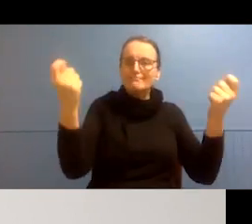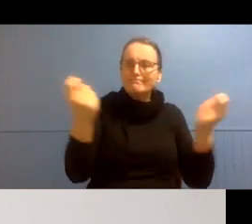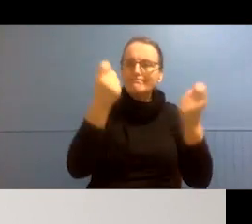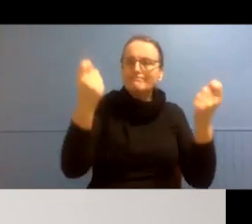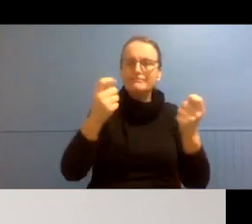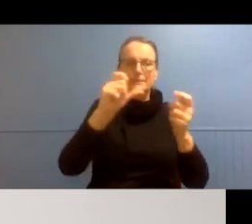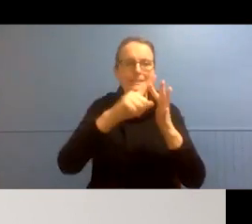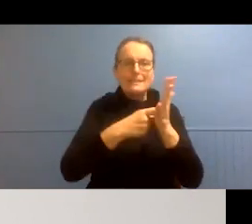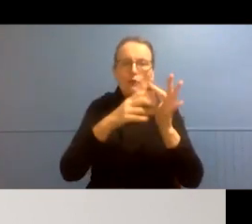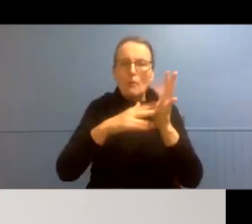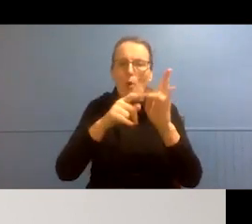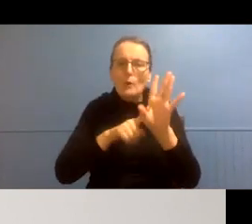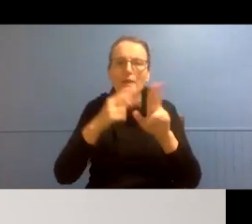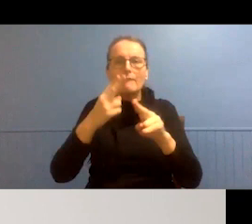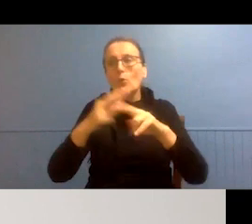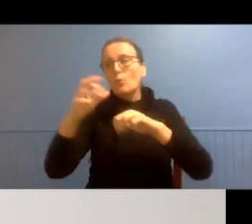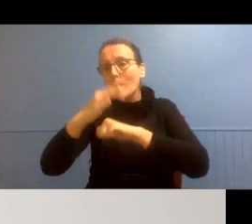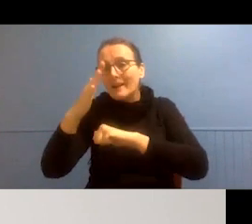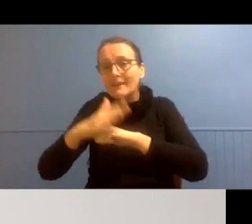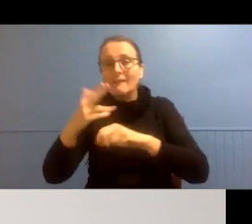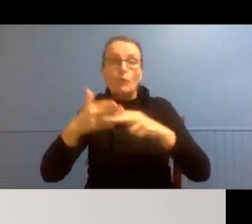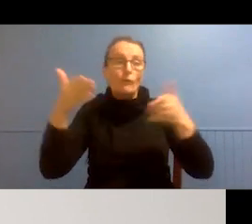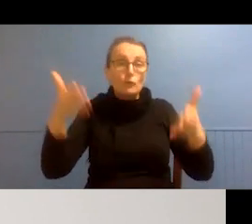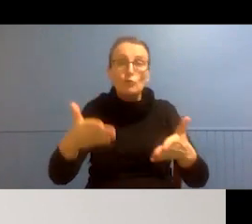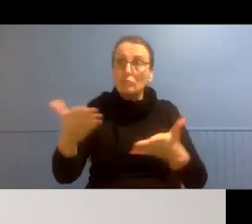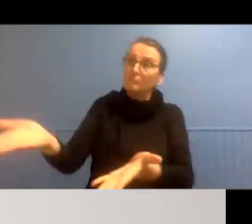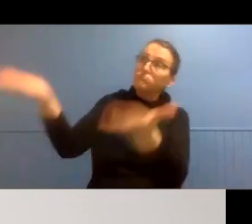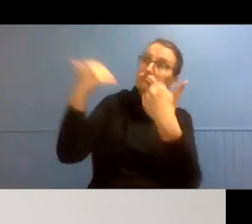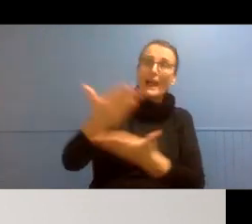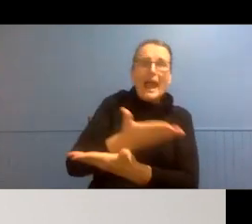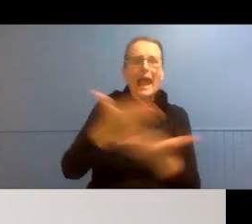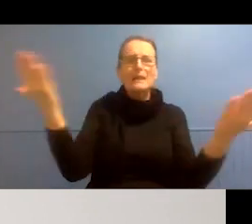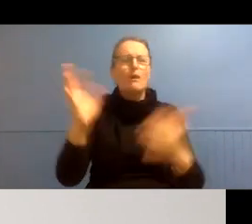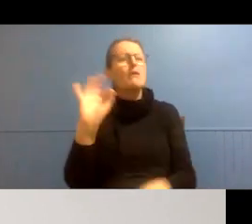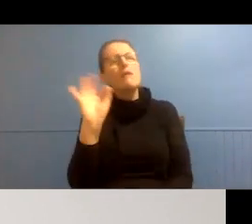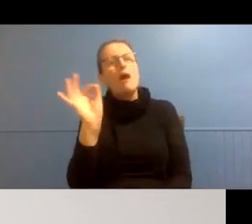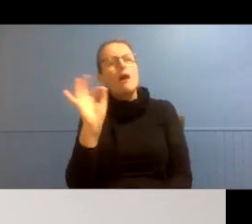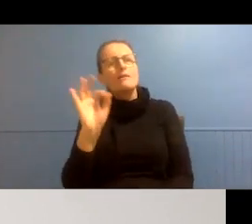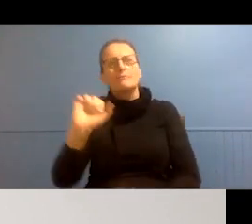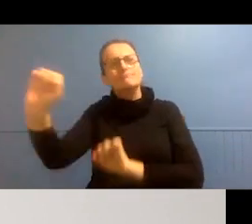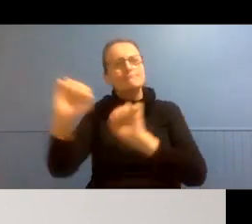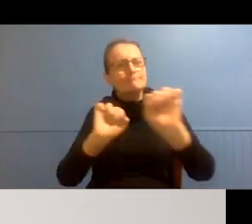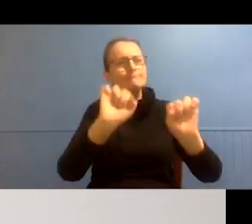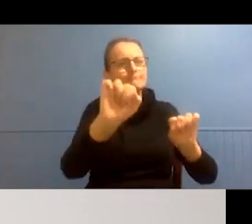wedding or a funeral. Various people will have different rights to be at